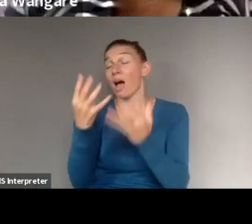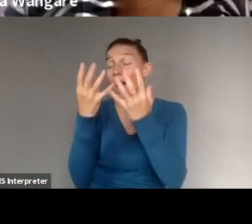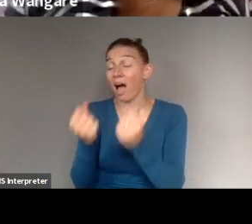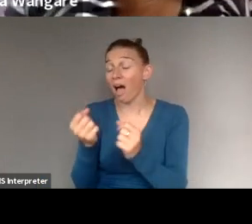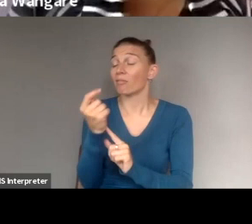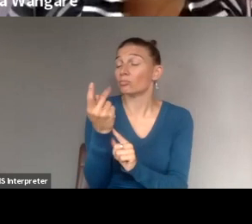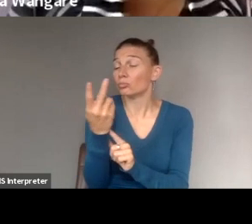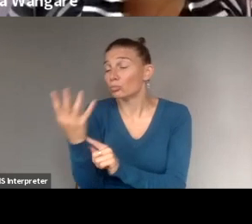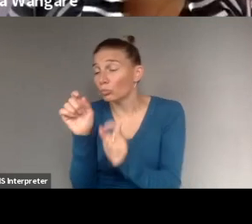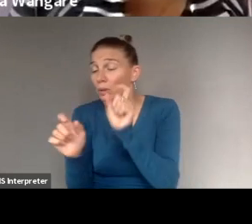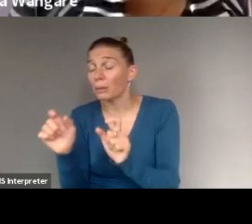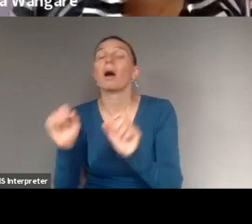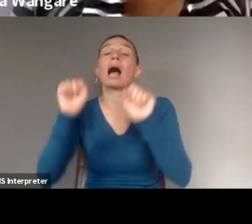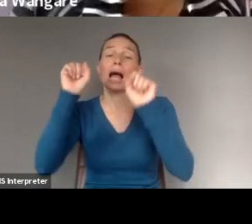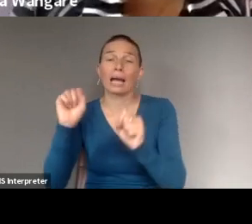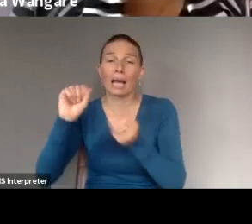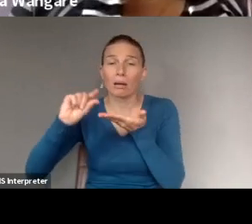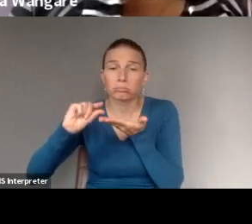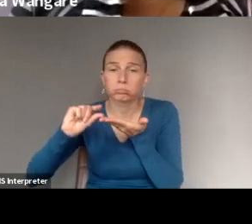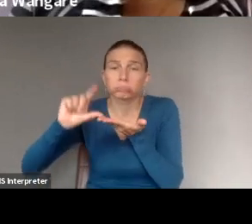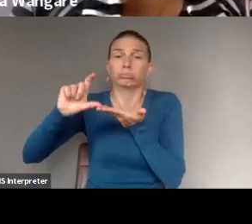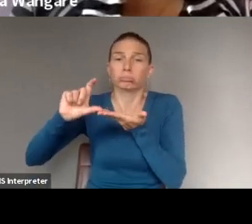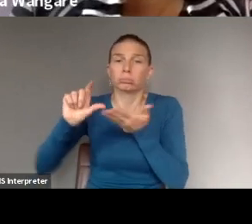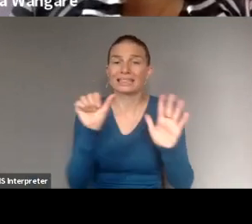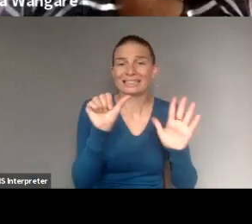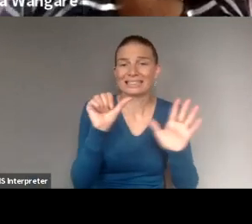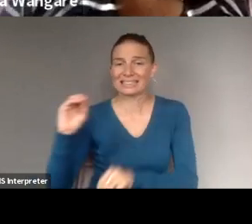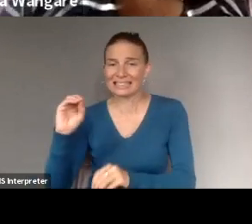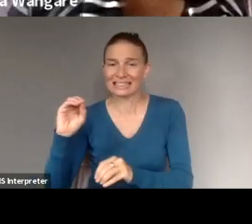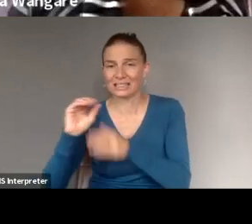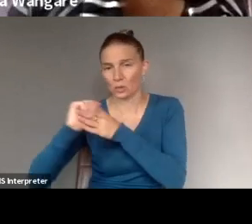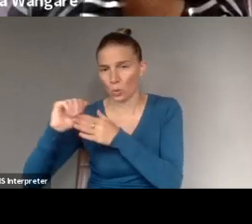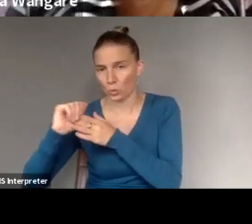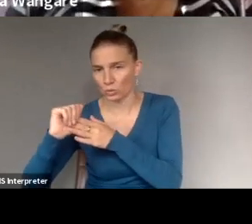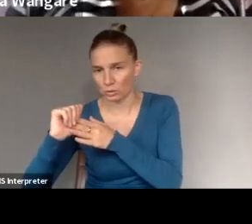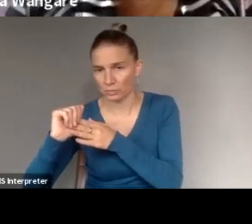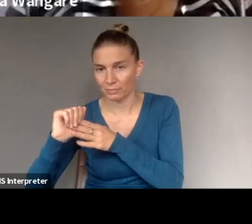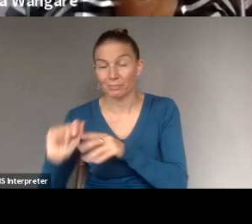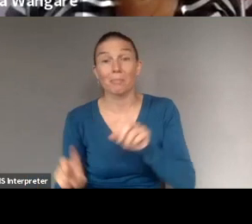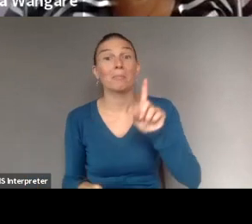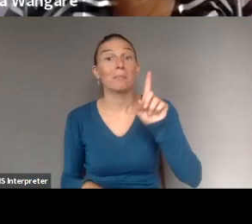The criteria for this again, must be poor, not benefitting from any other government cash transfer,